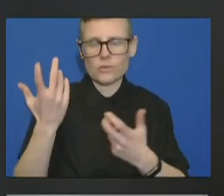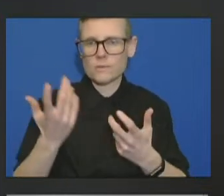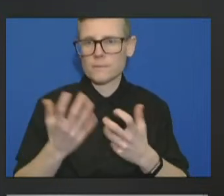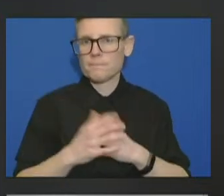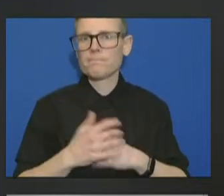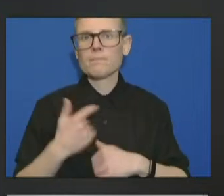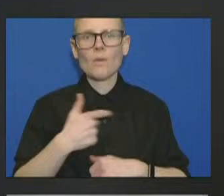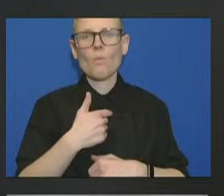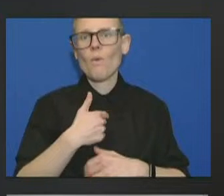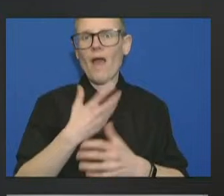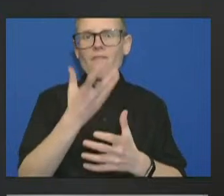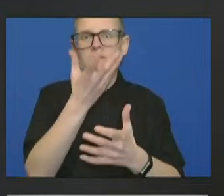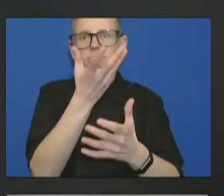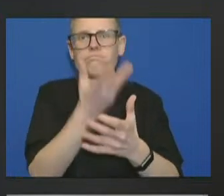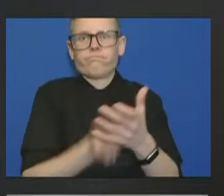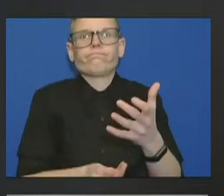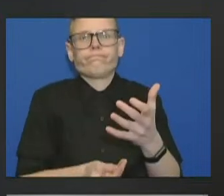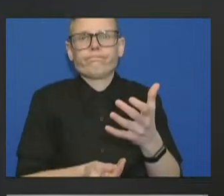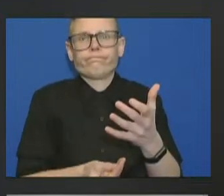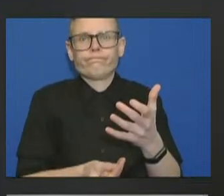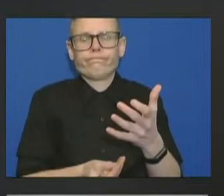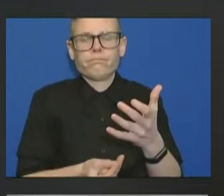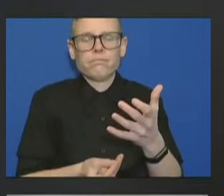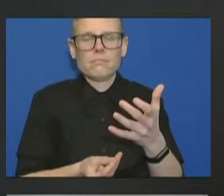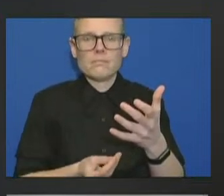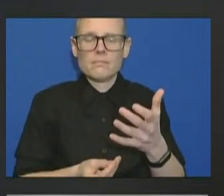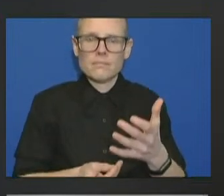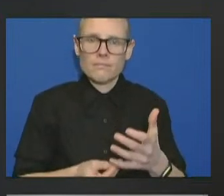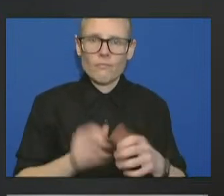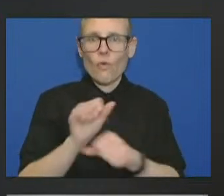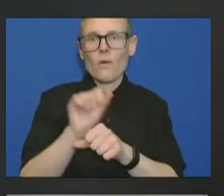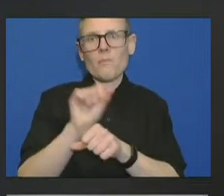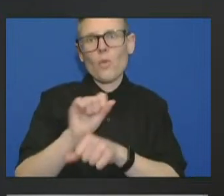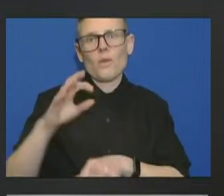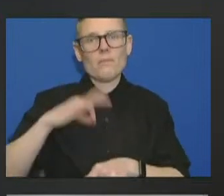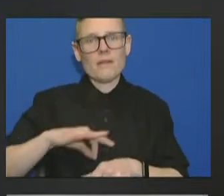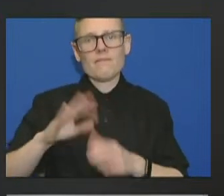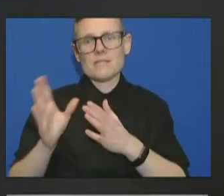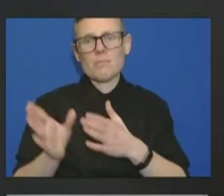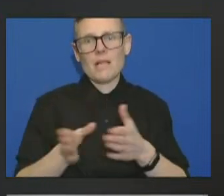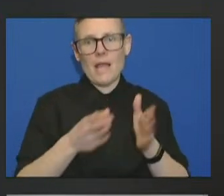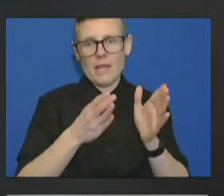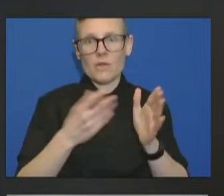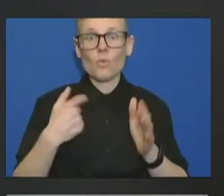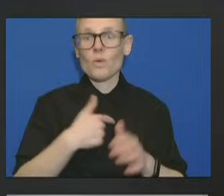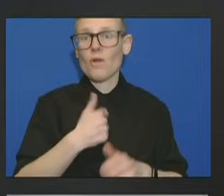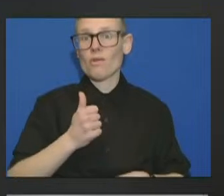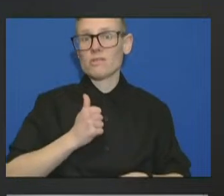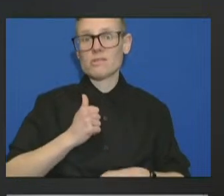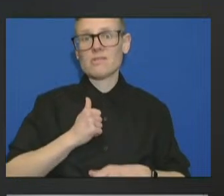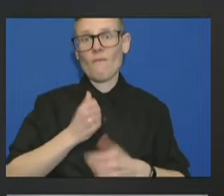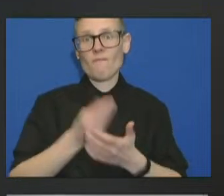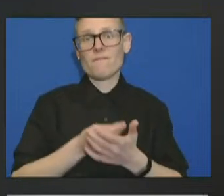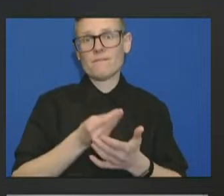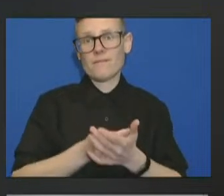not been managed very well over the last several years. We have